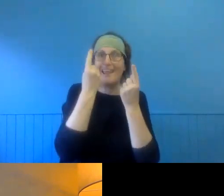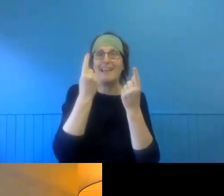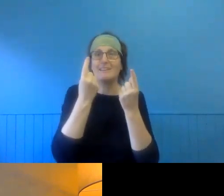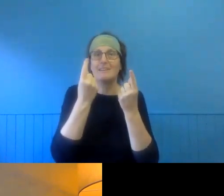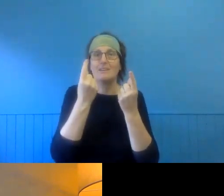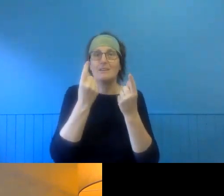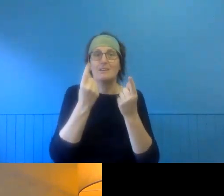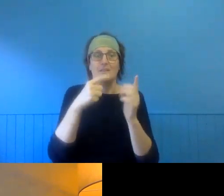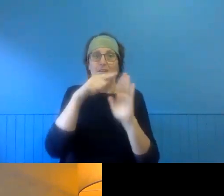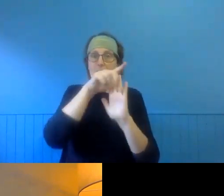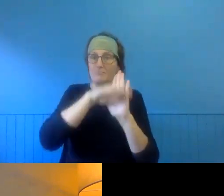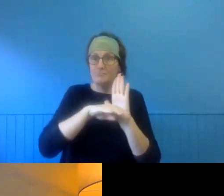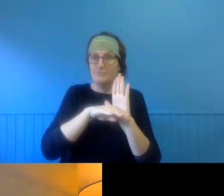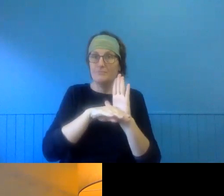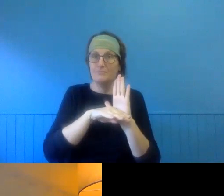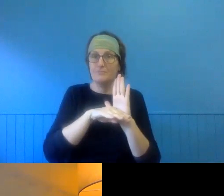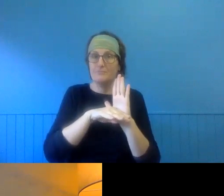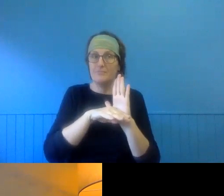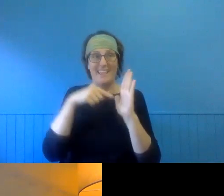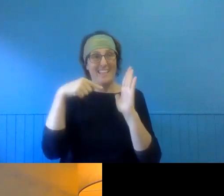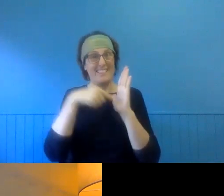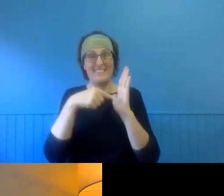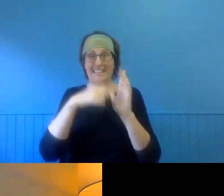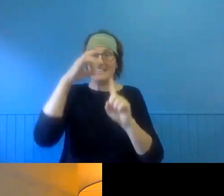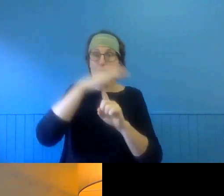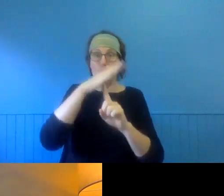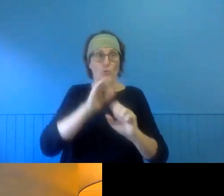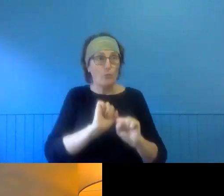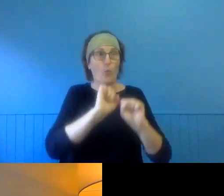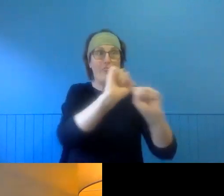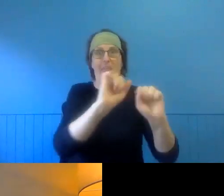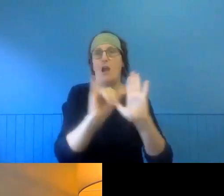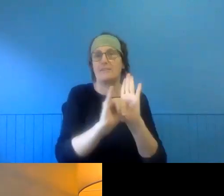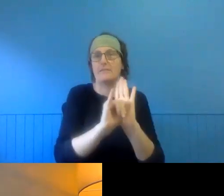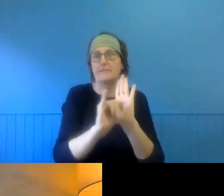shared is fundamental to that person's identity. >> IAN COLLESS: